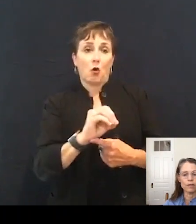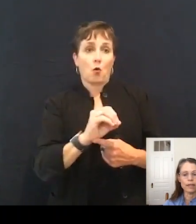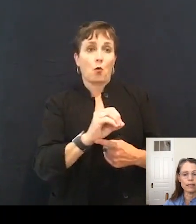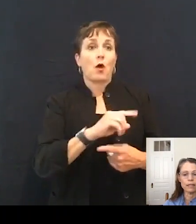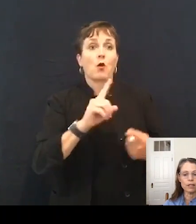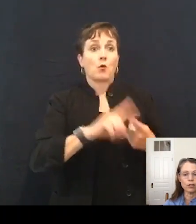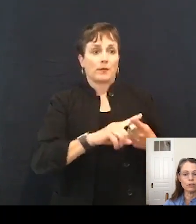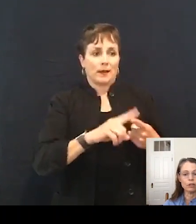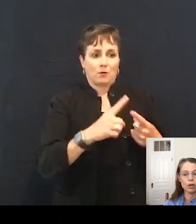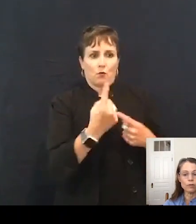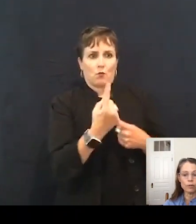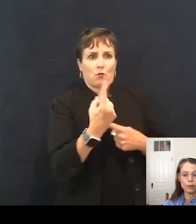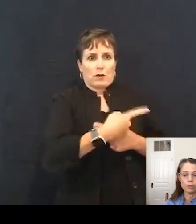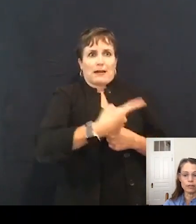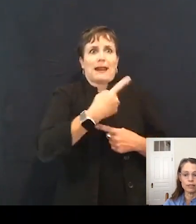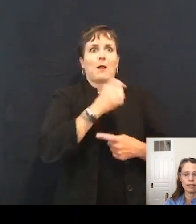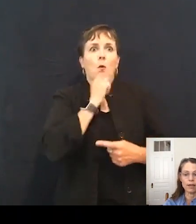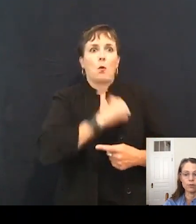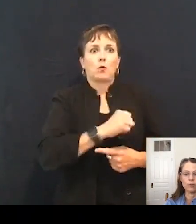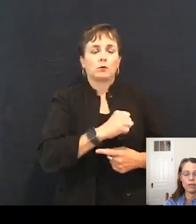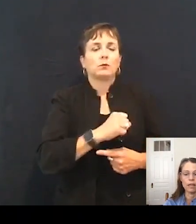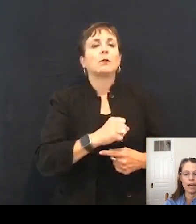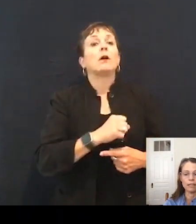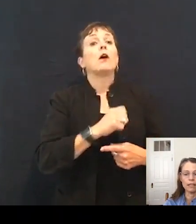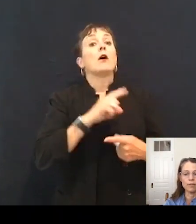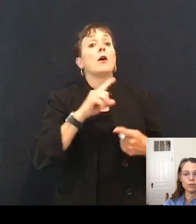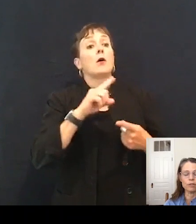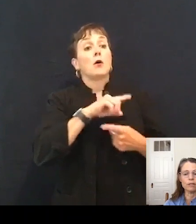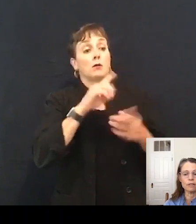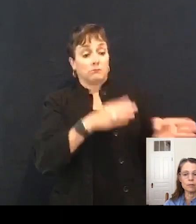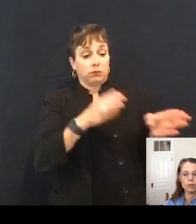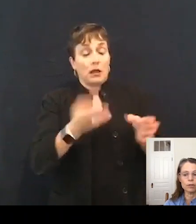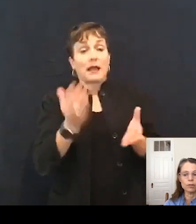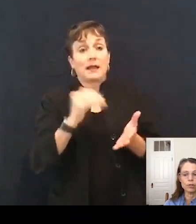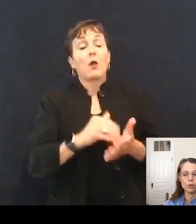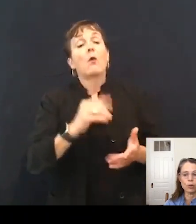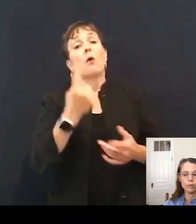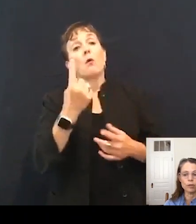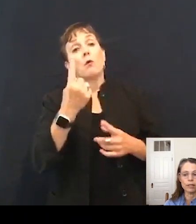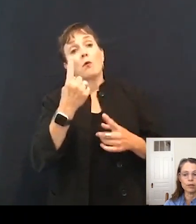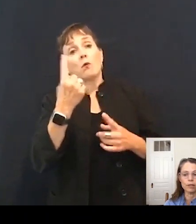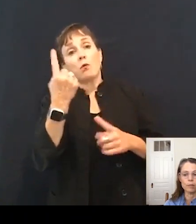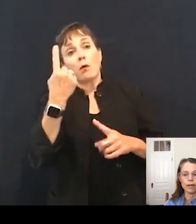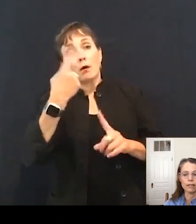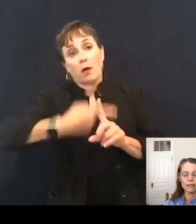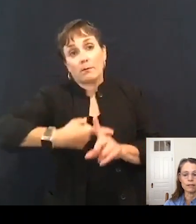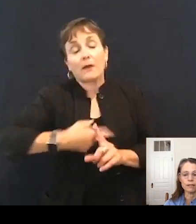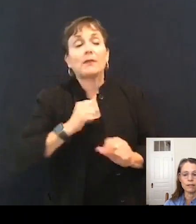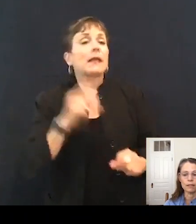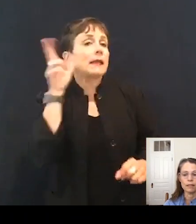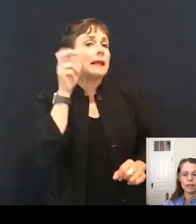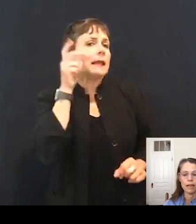they can hear low frequency sounds at levels similar to normal hearing mice.